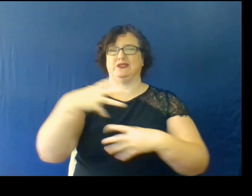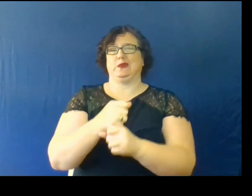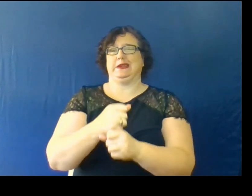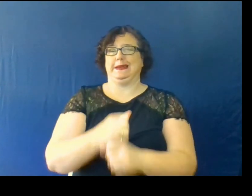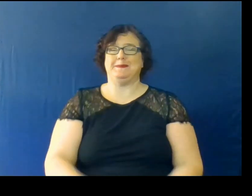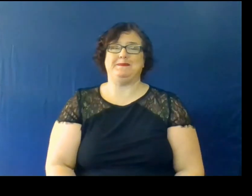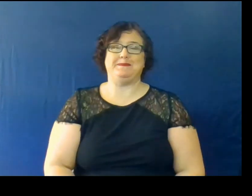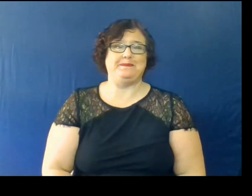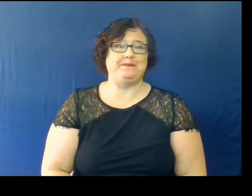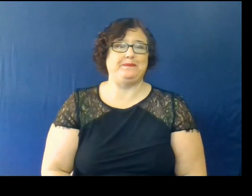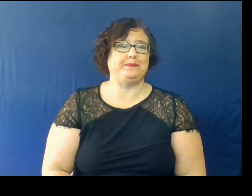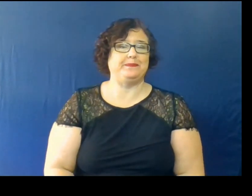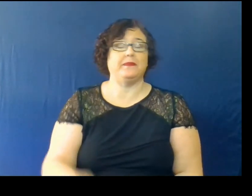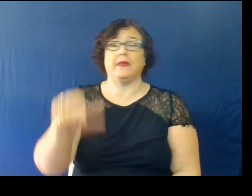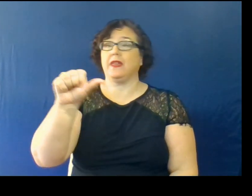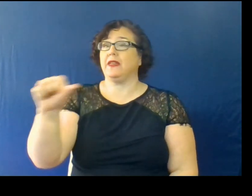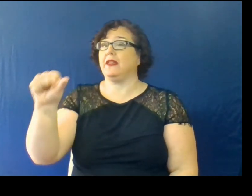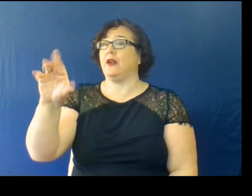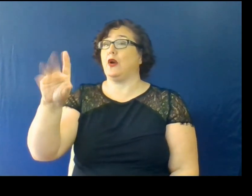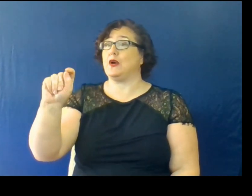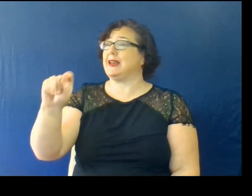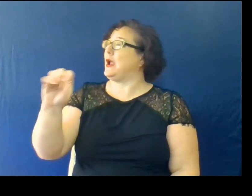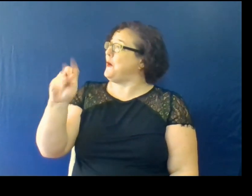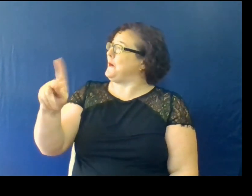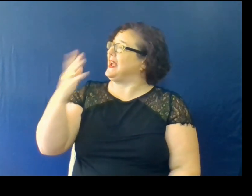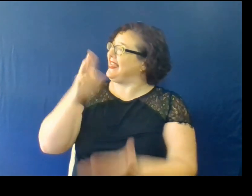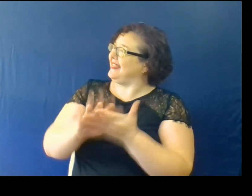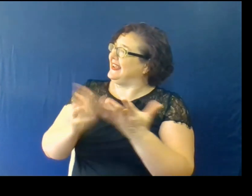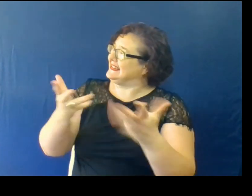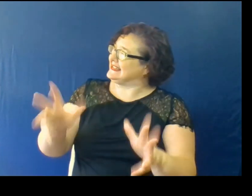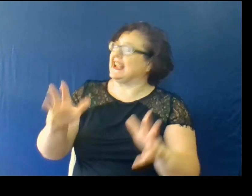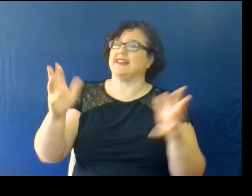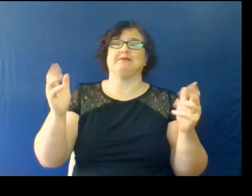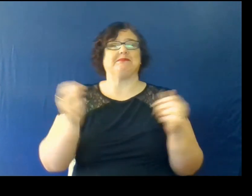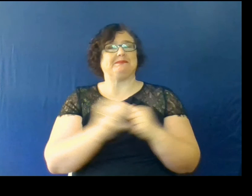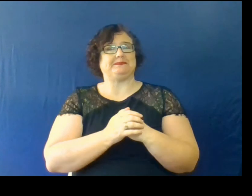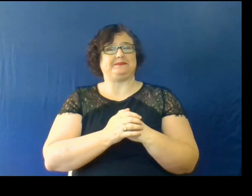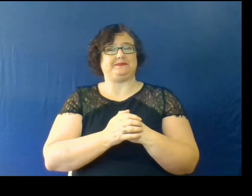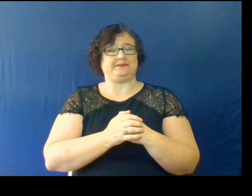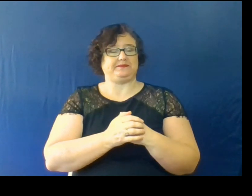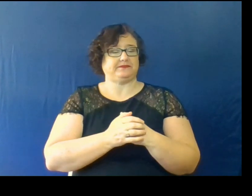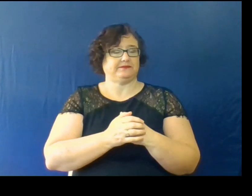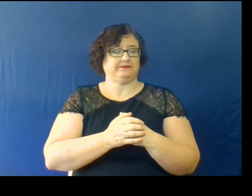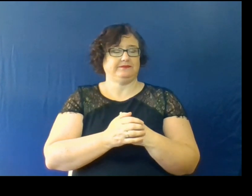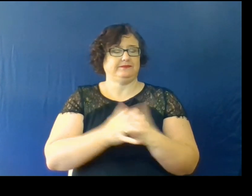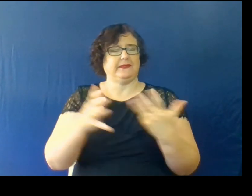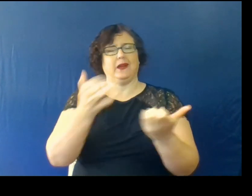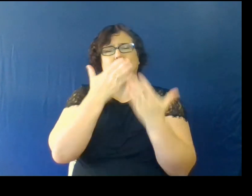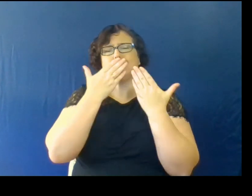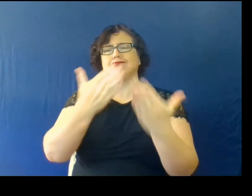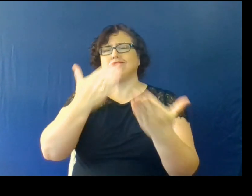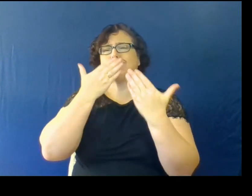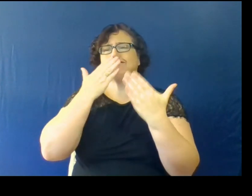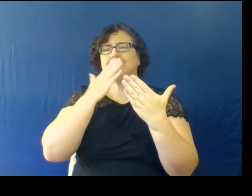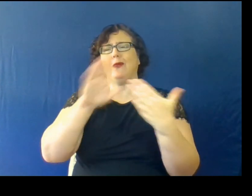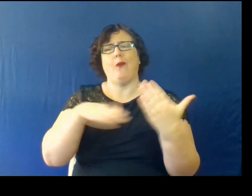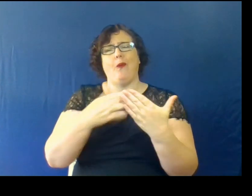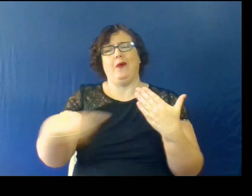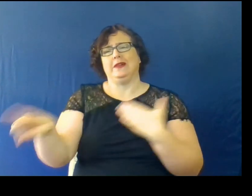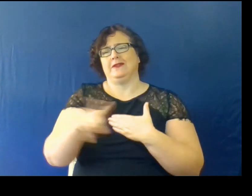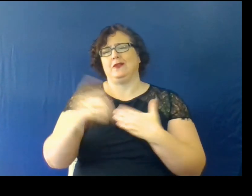Okay that's it so with that I would like to thank all of you for joining us today